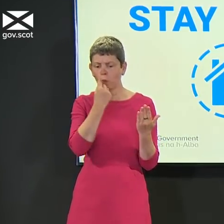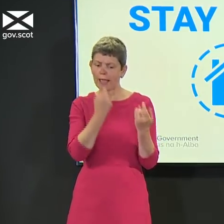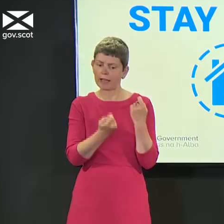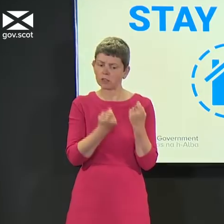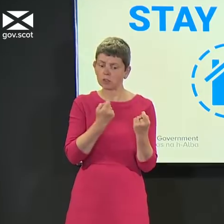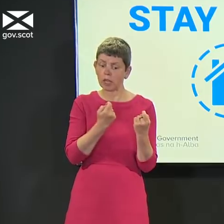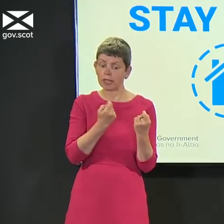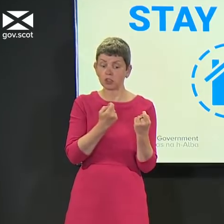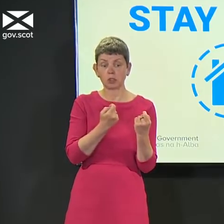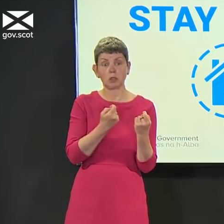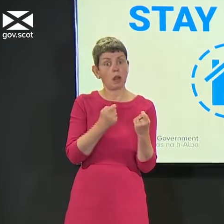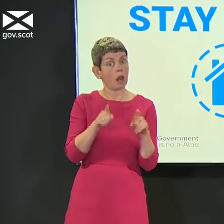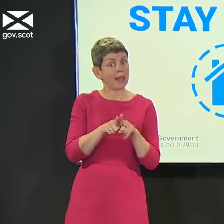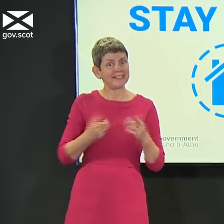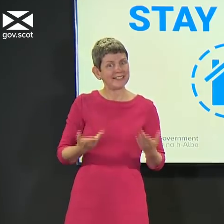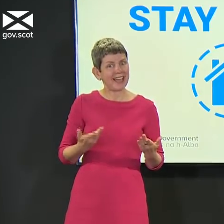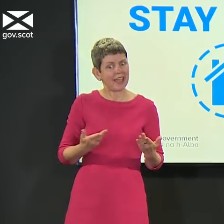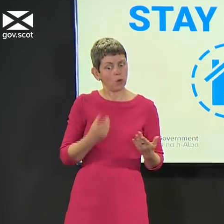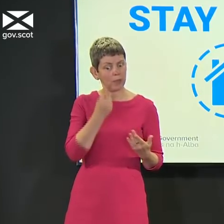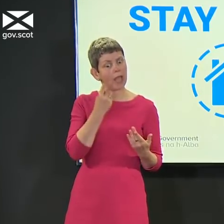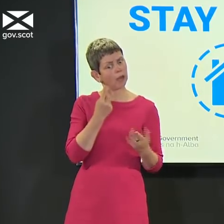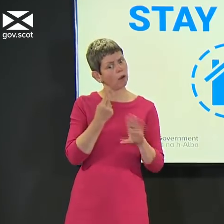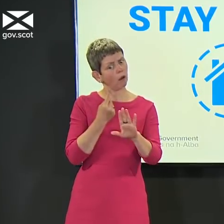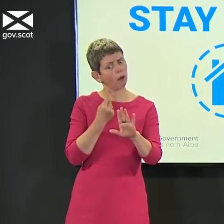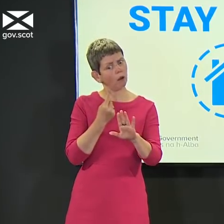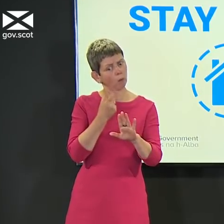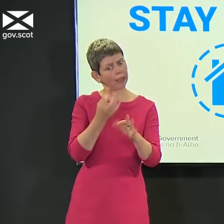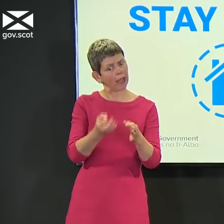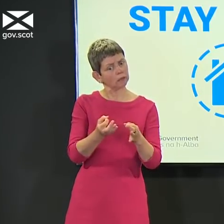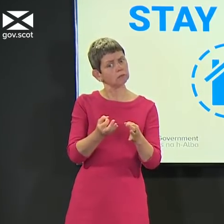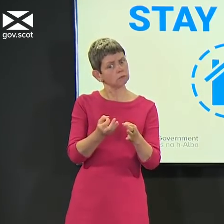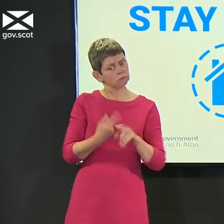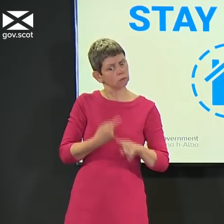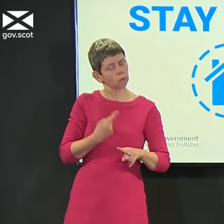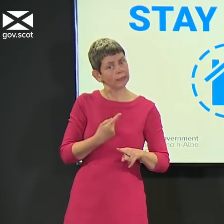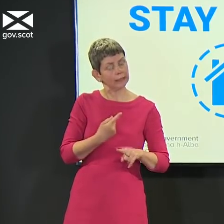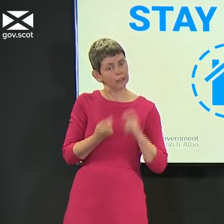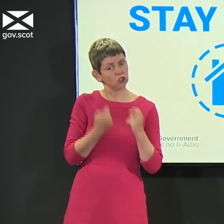as we're doing today that we can bring forward then we will do that because we want to get back